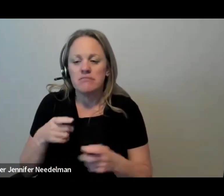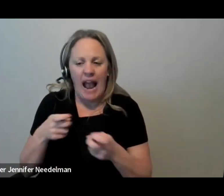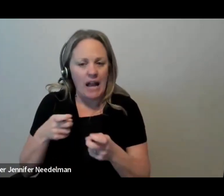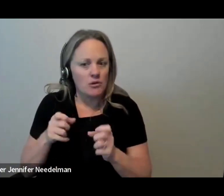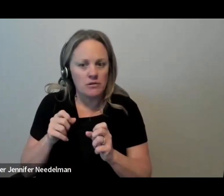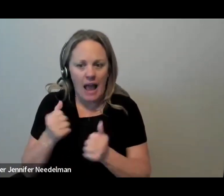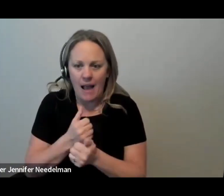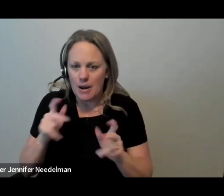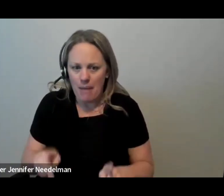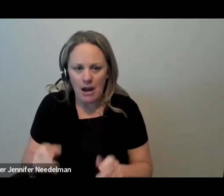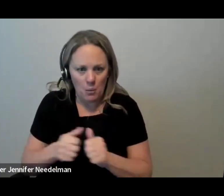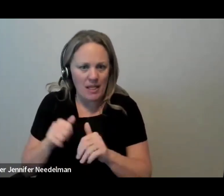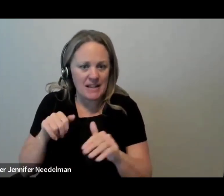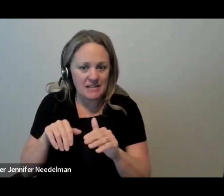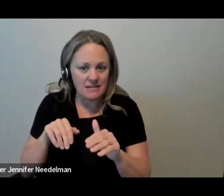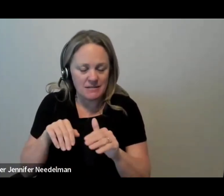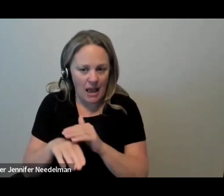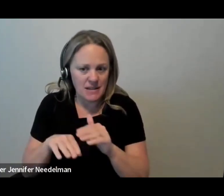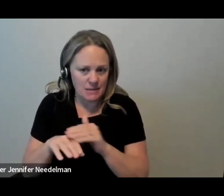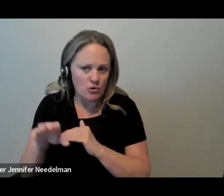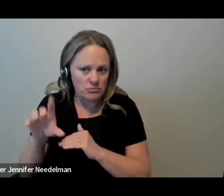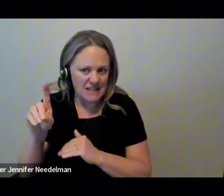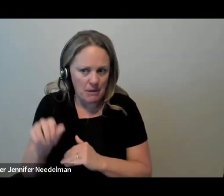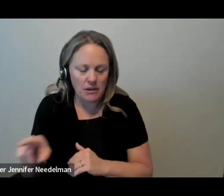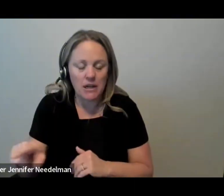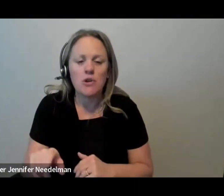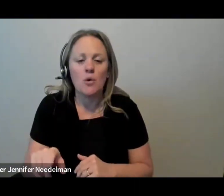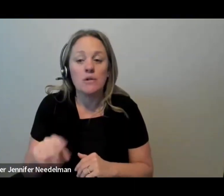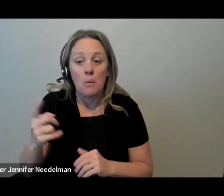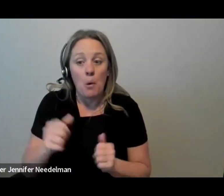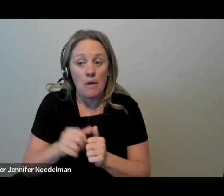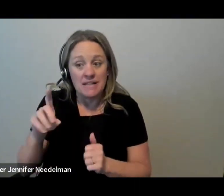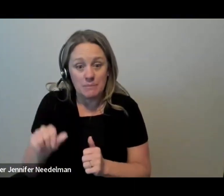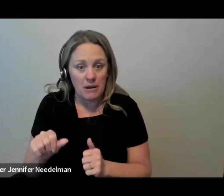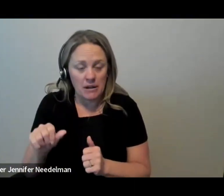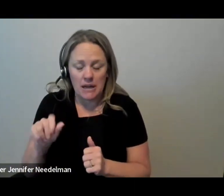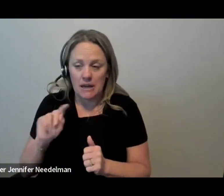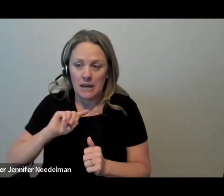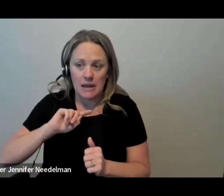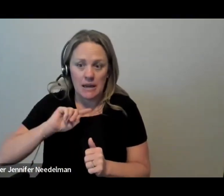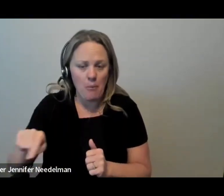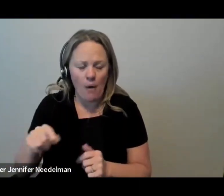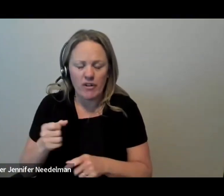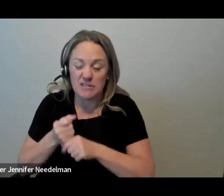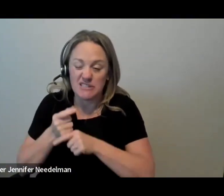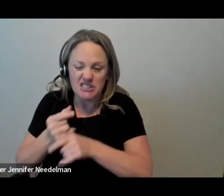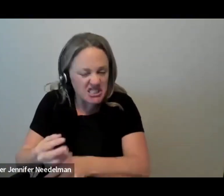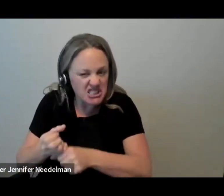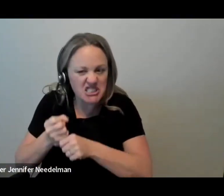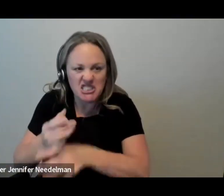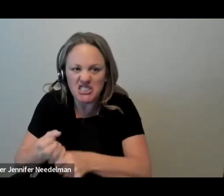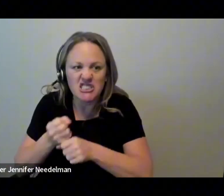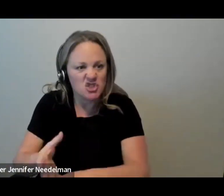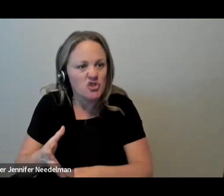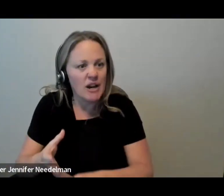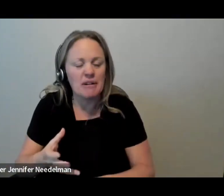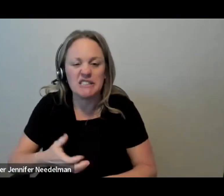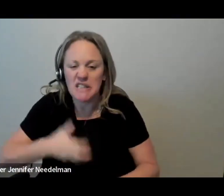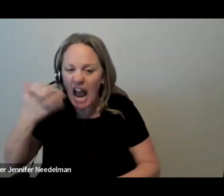and an attendee with the disability came over to the desk and just started berating our employee and my colleague who was working the desk